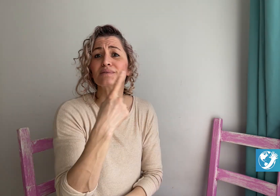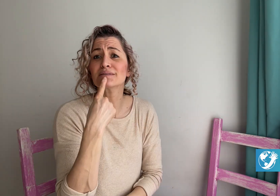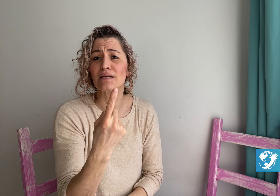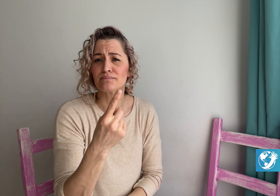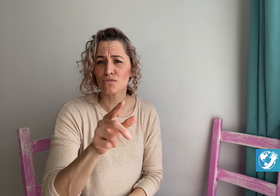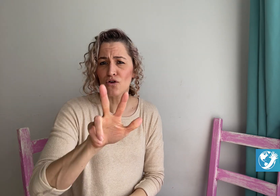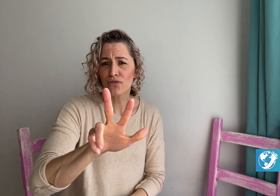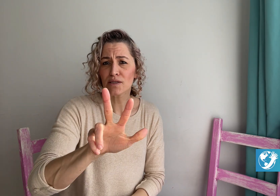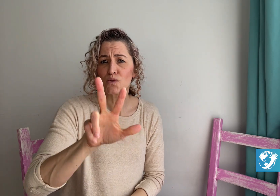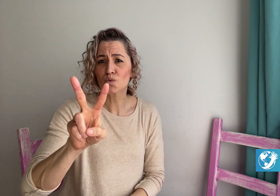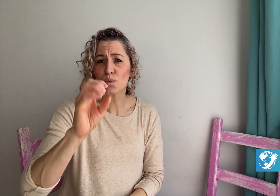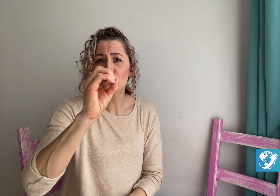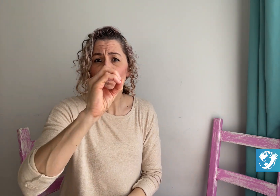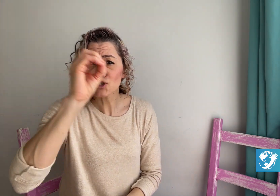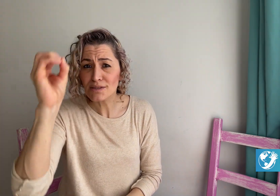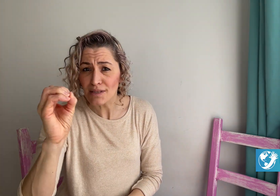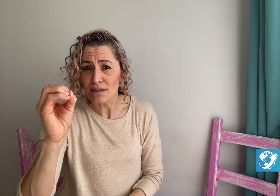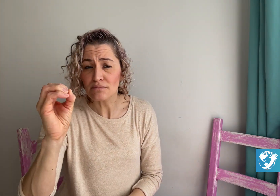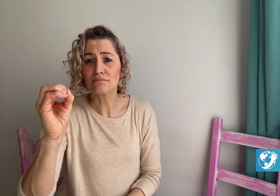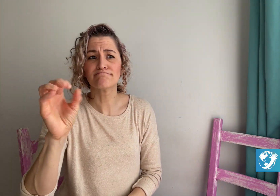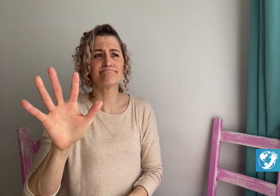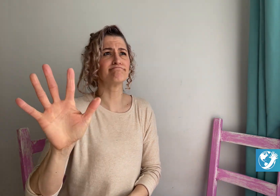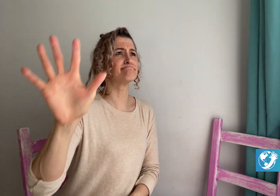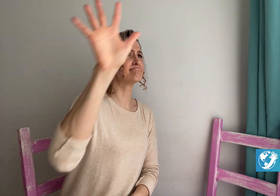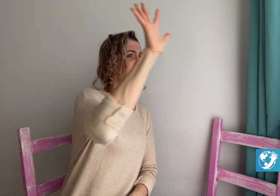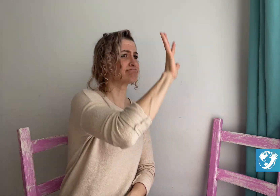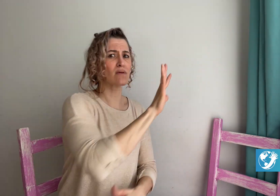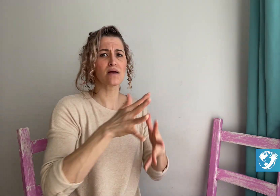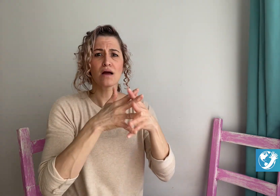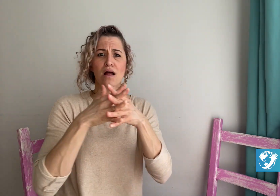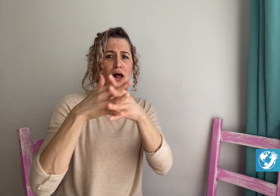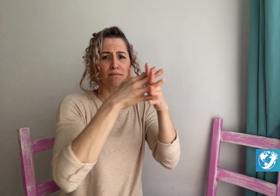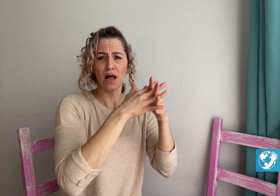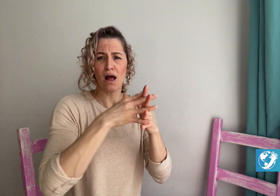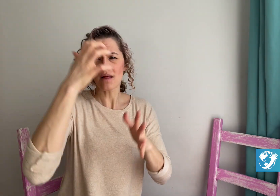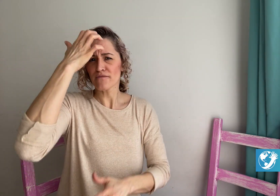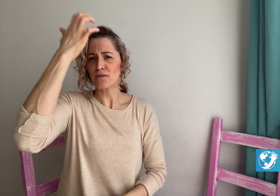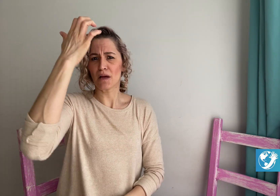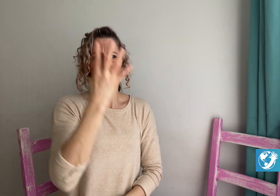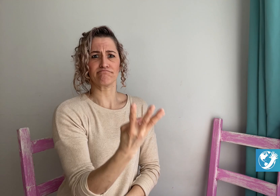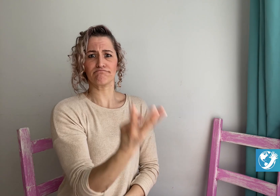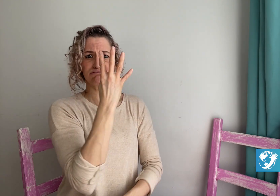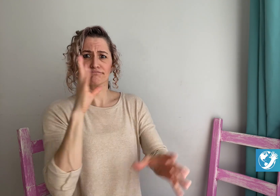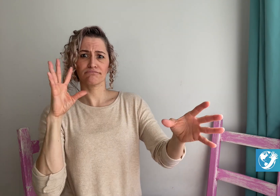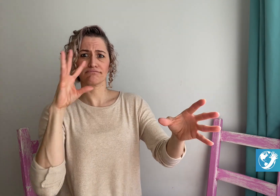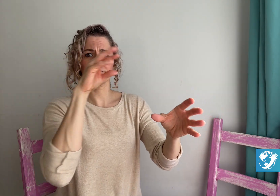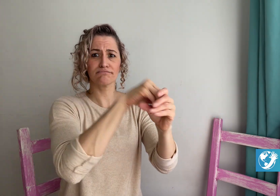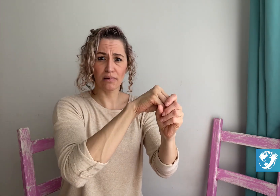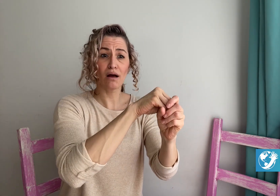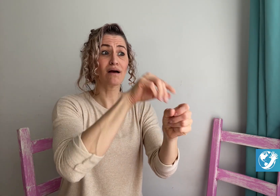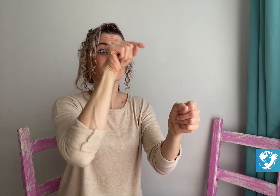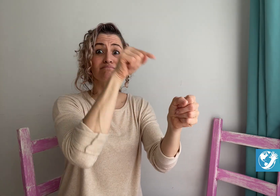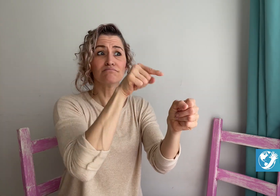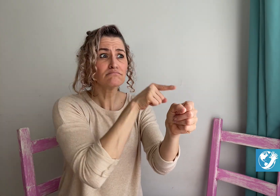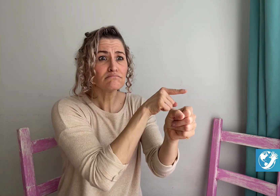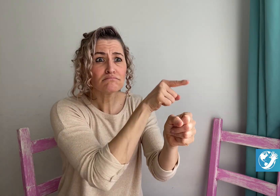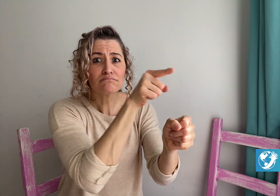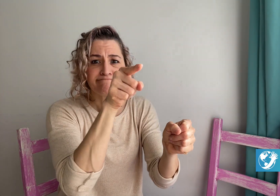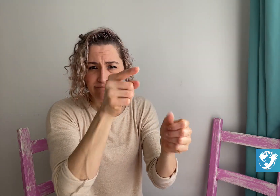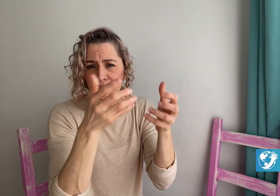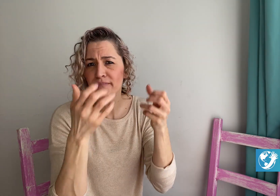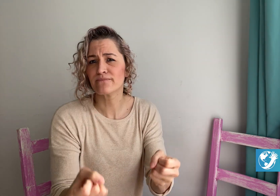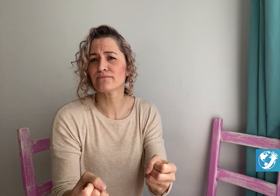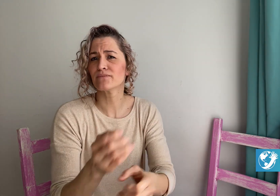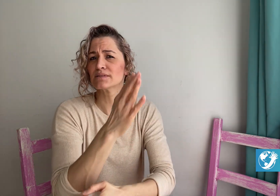the Bureau of Justice says 32% of federal prisoners reported